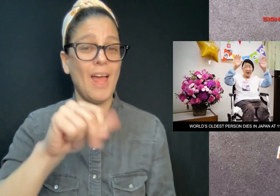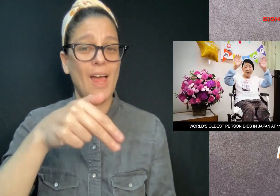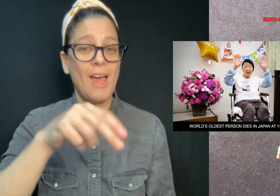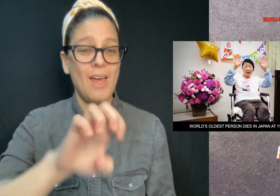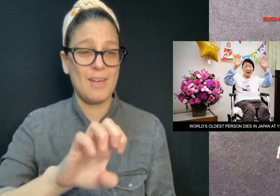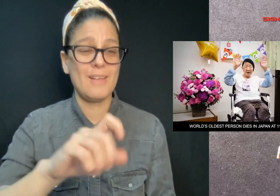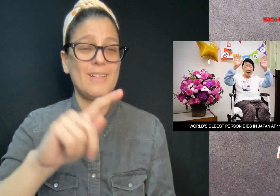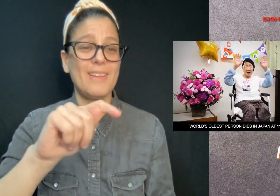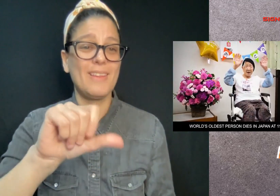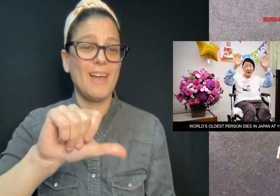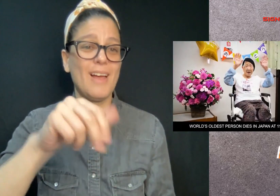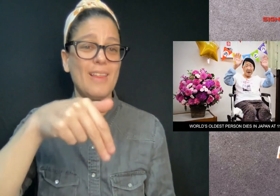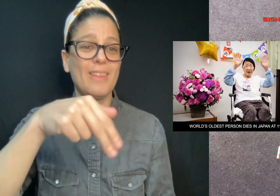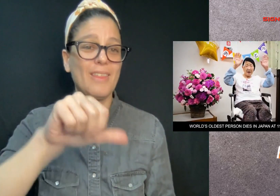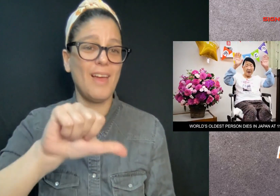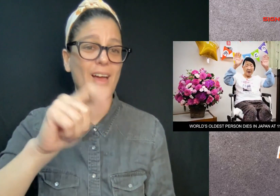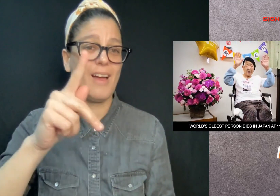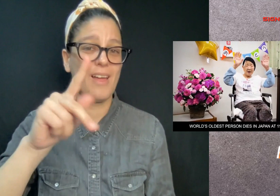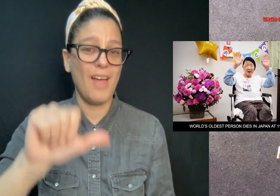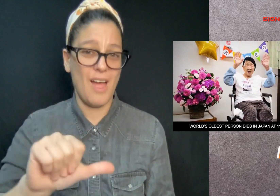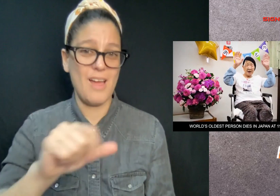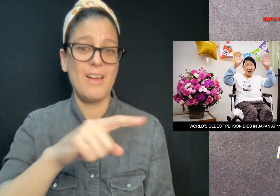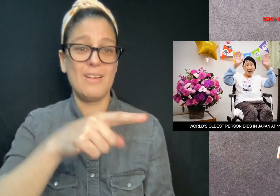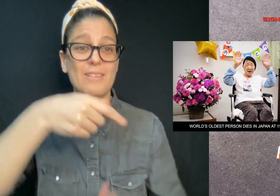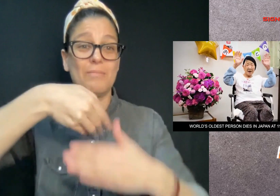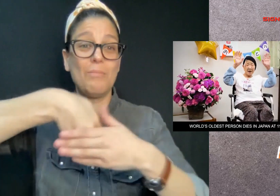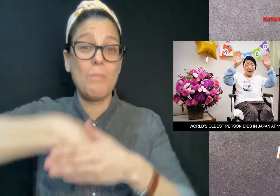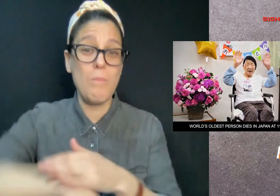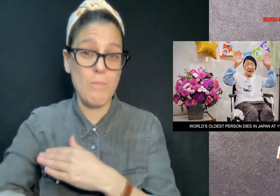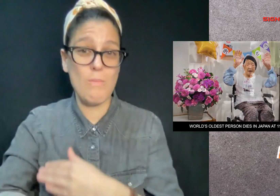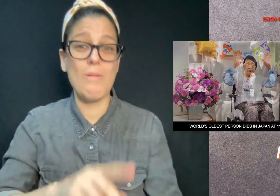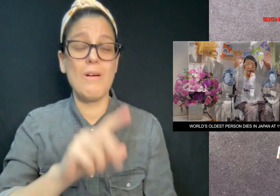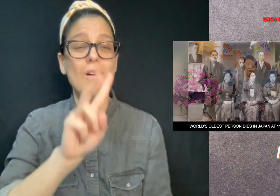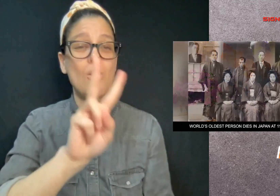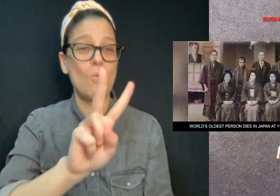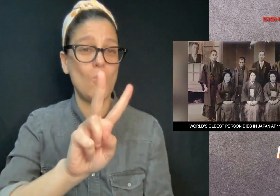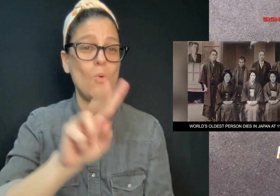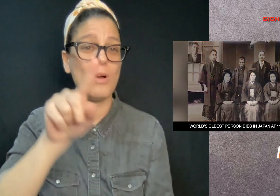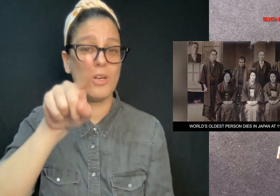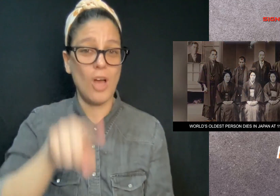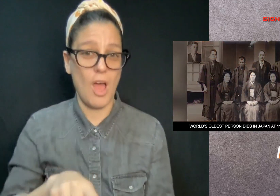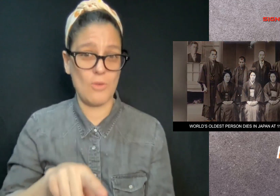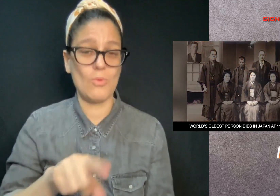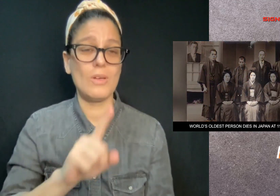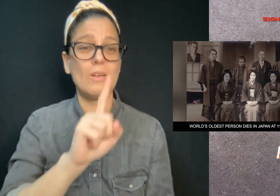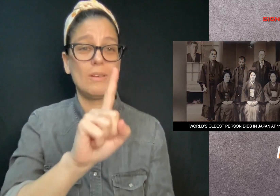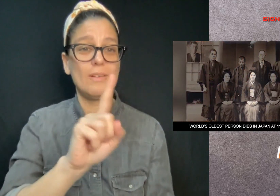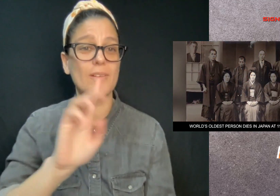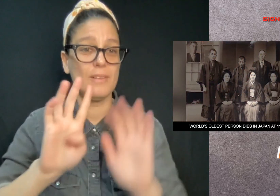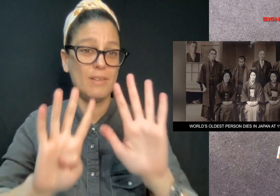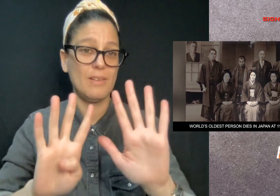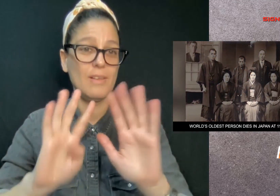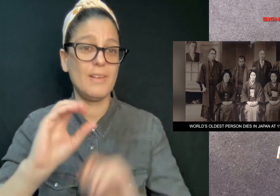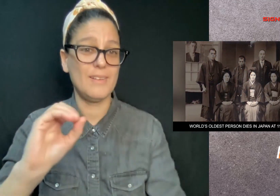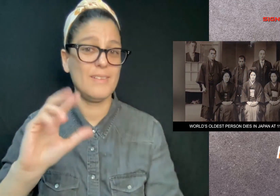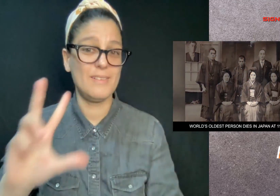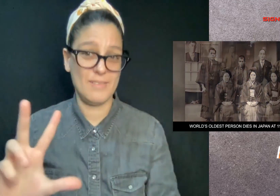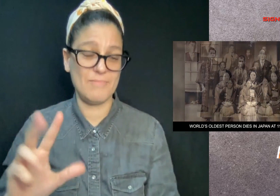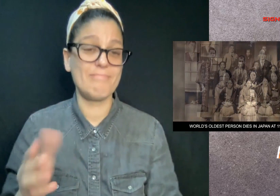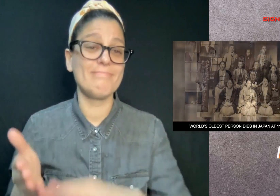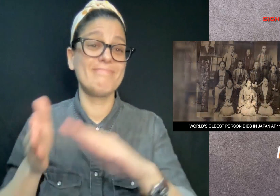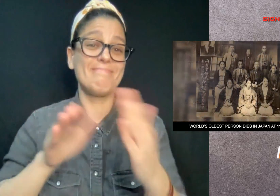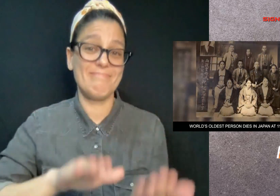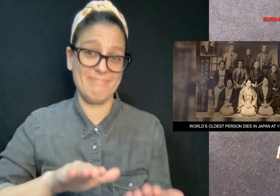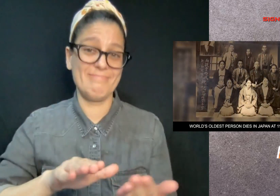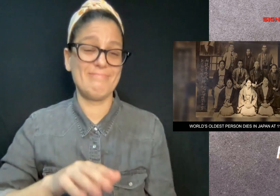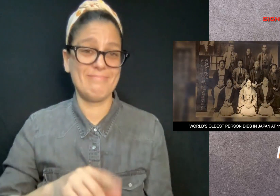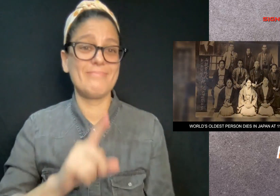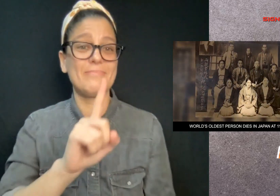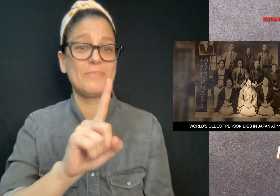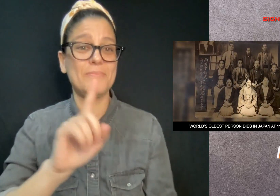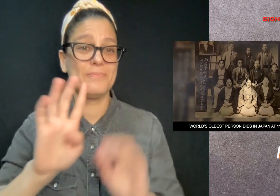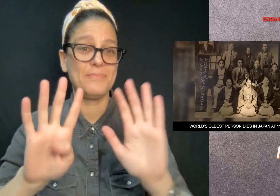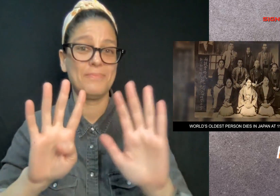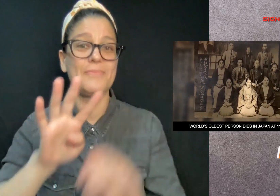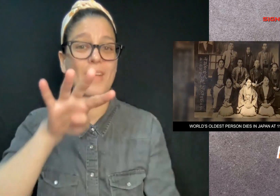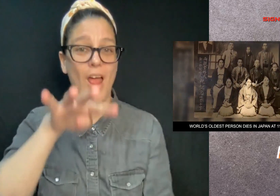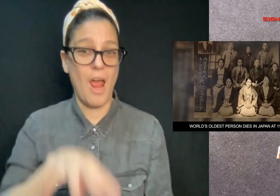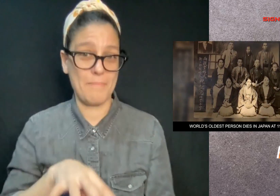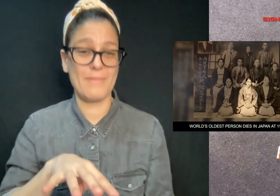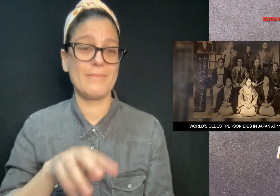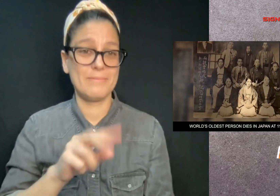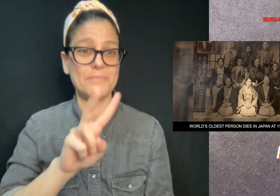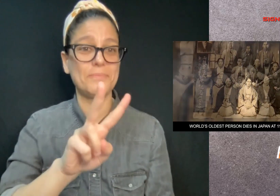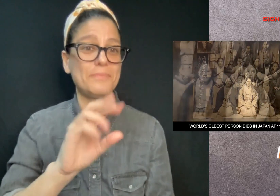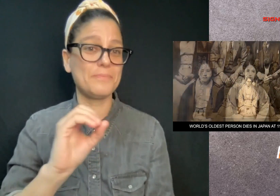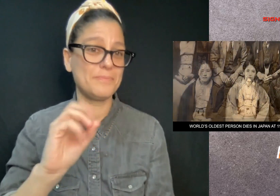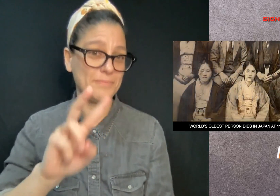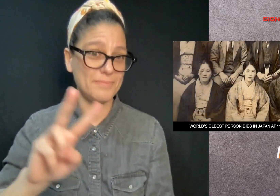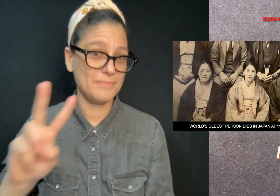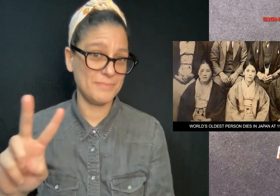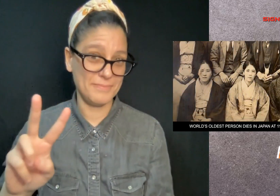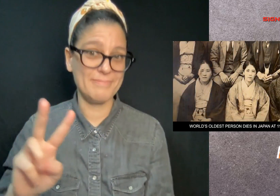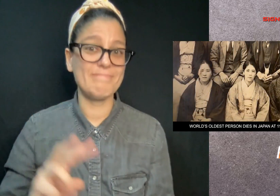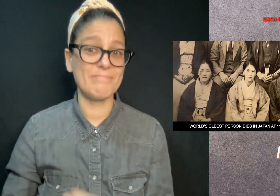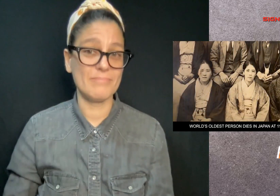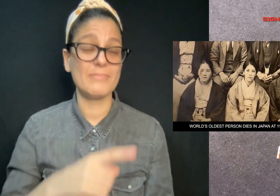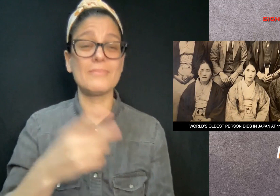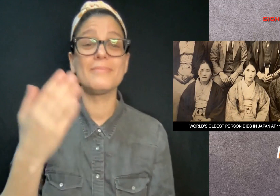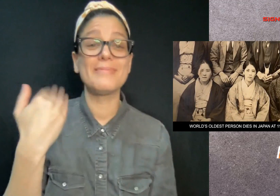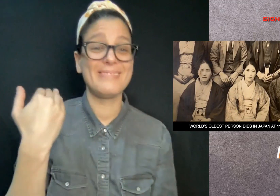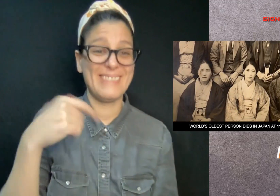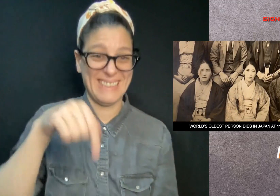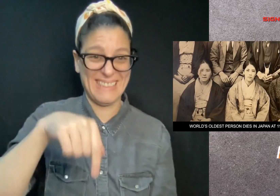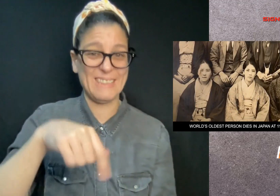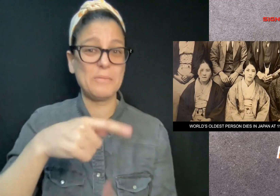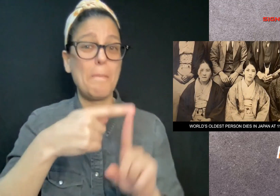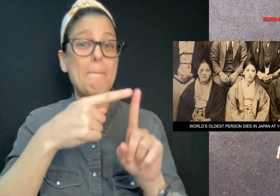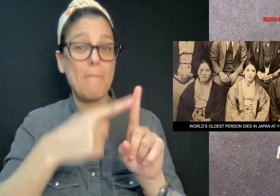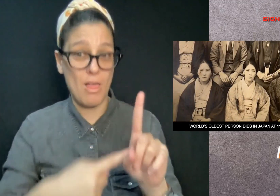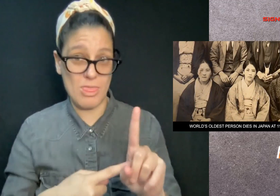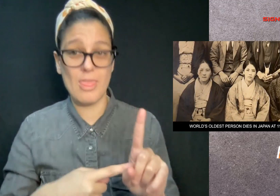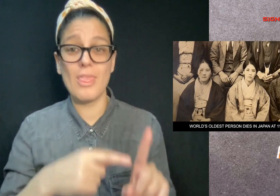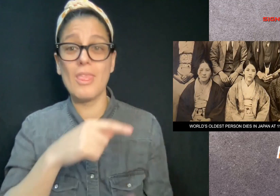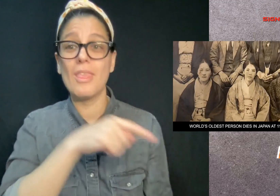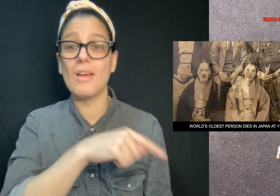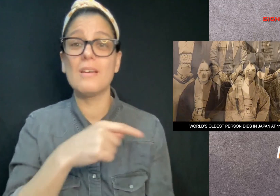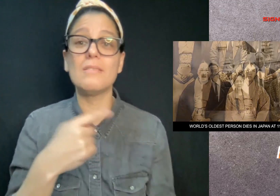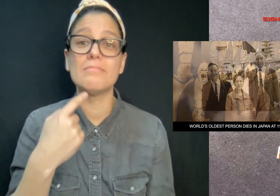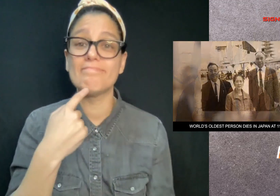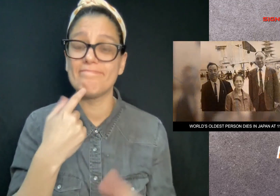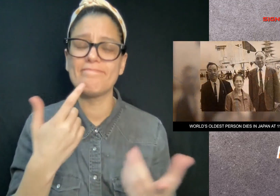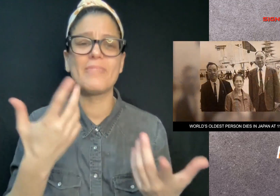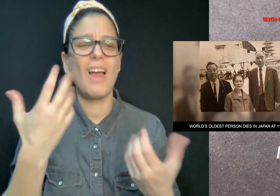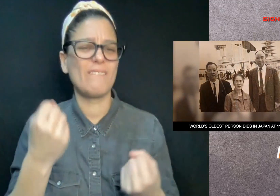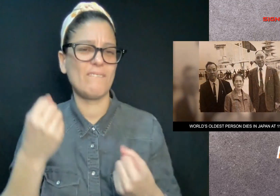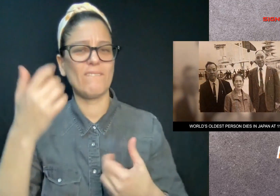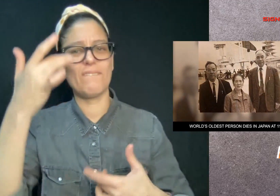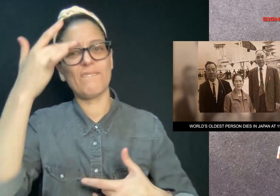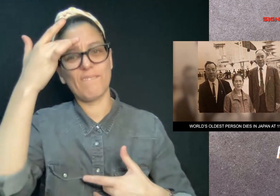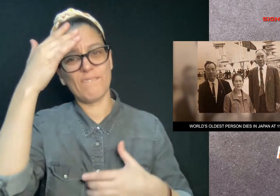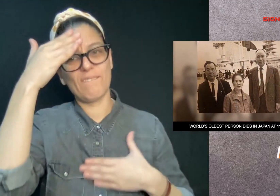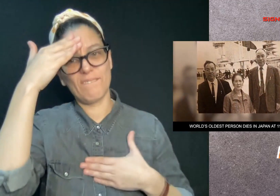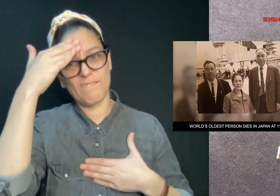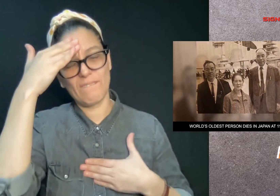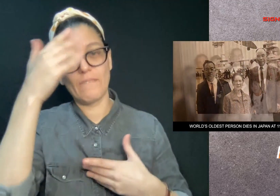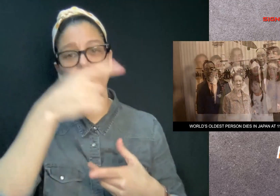the age of 119 Kane Tanaka was born on January 2, 1903 and died April 19, 2022 earlier this